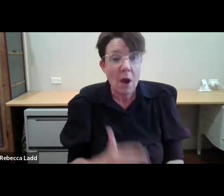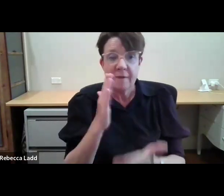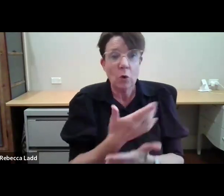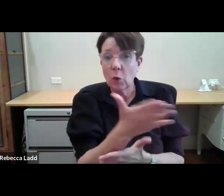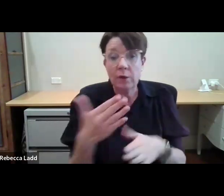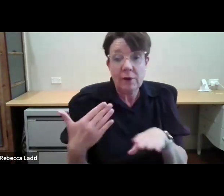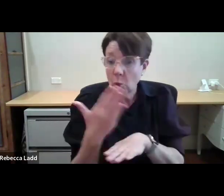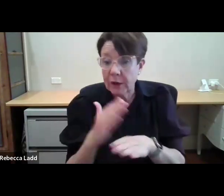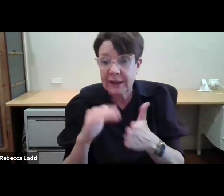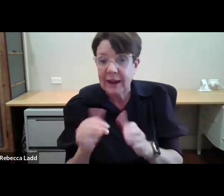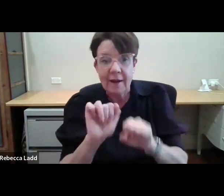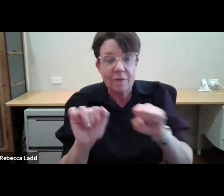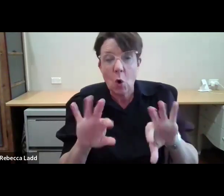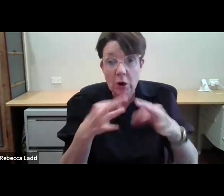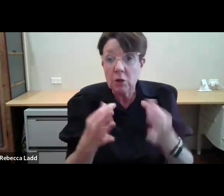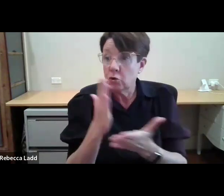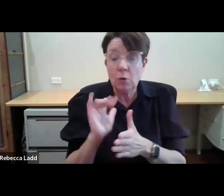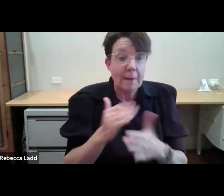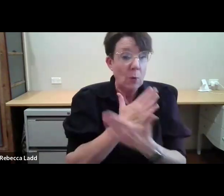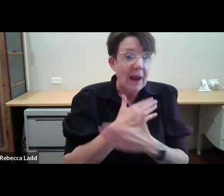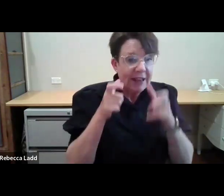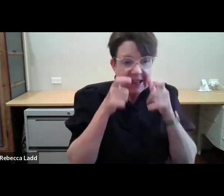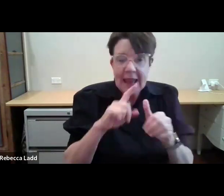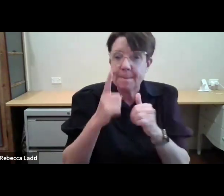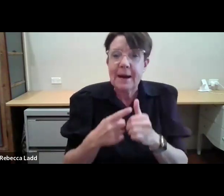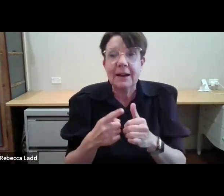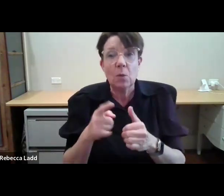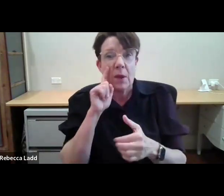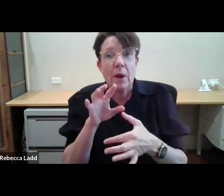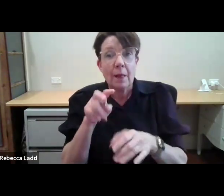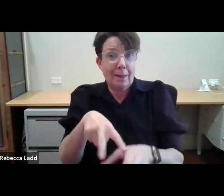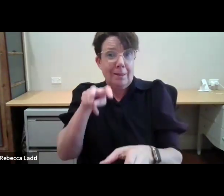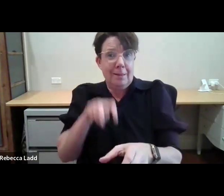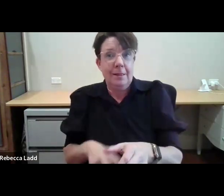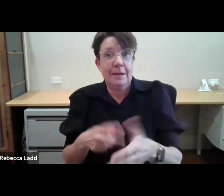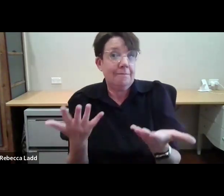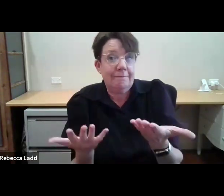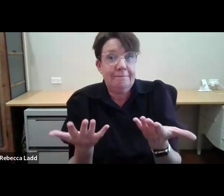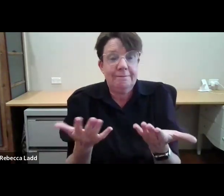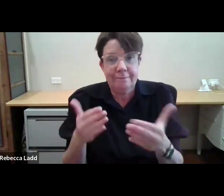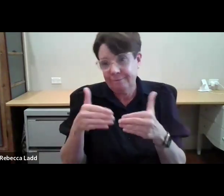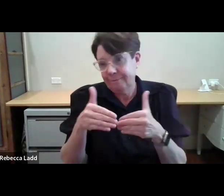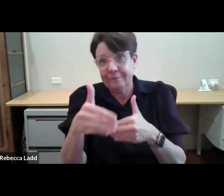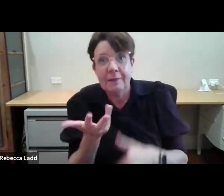but we can set a foundation of sustainability. I think Pippa's point about